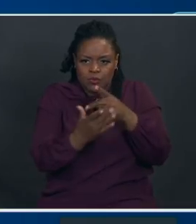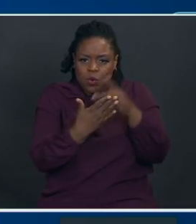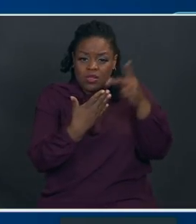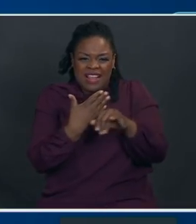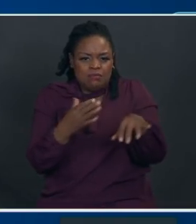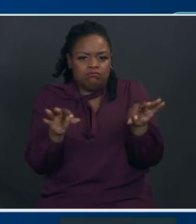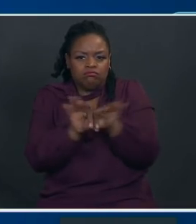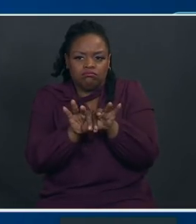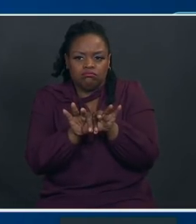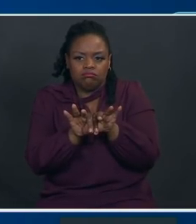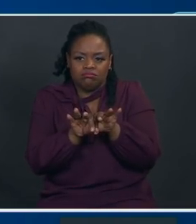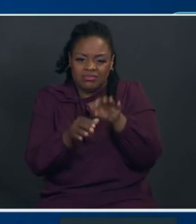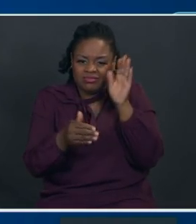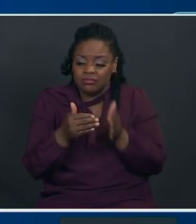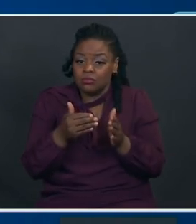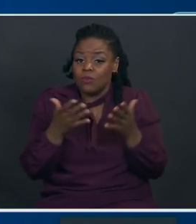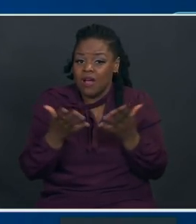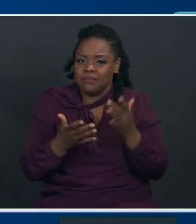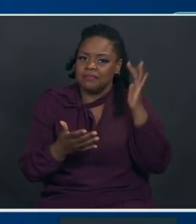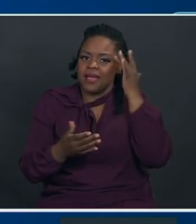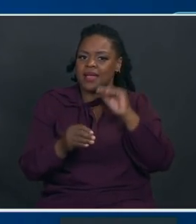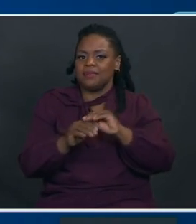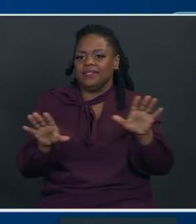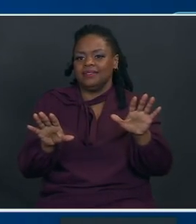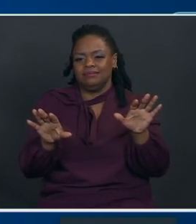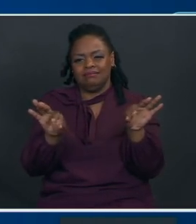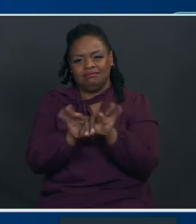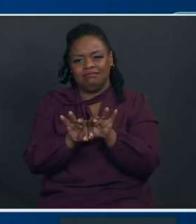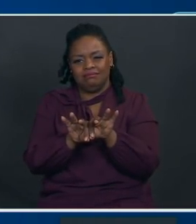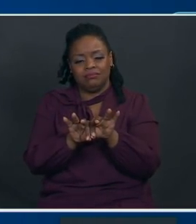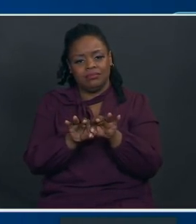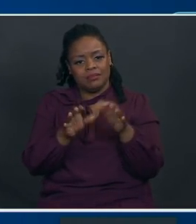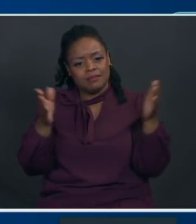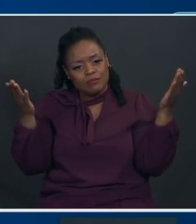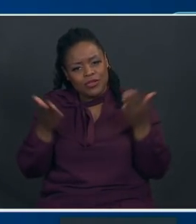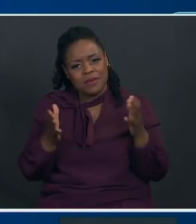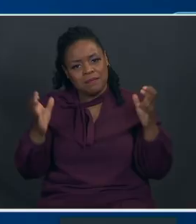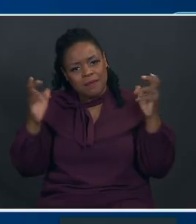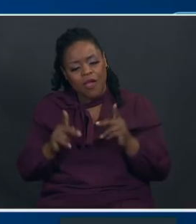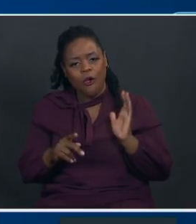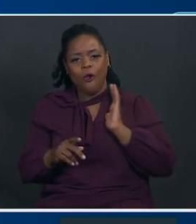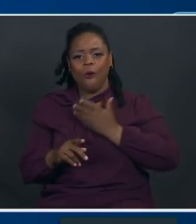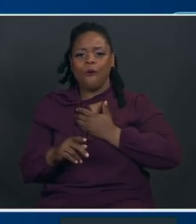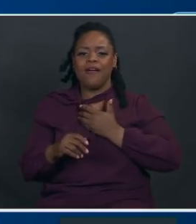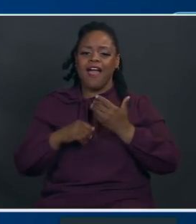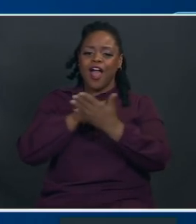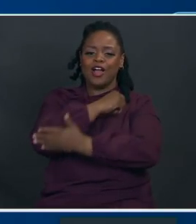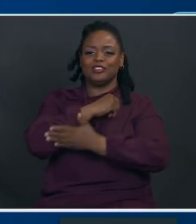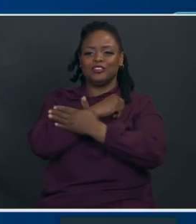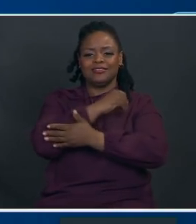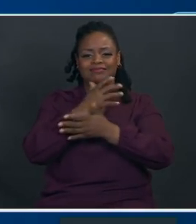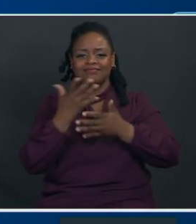and bringing our country back to health. Daily vaccine doses administered continue to rise